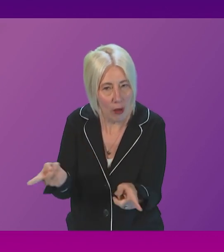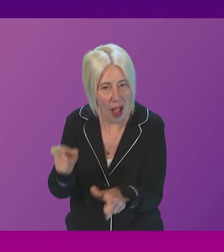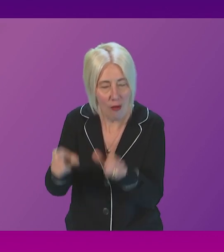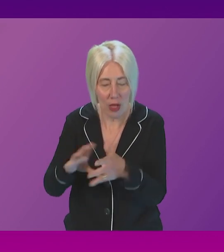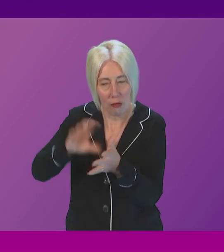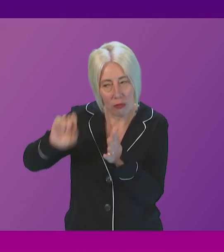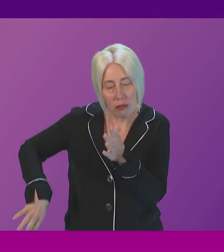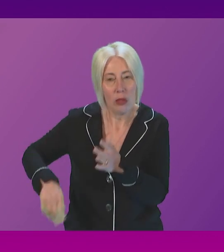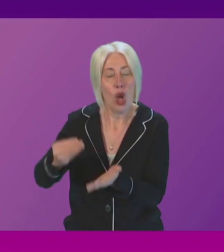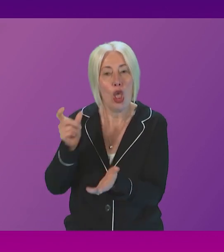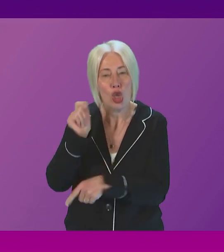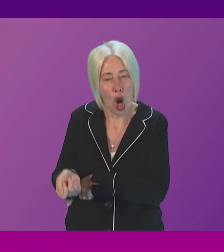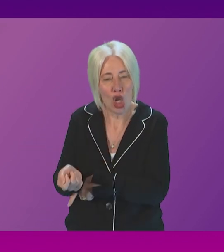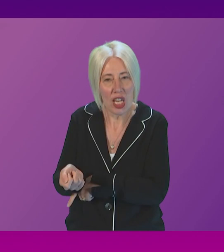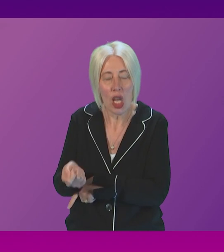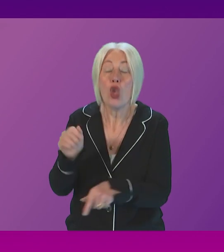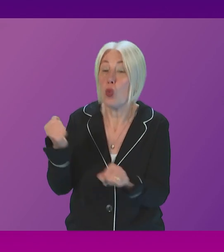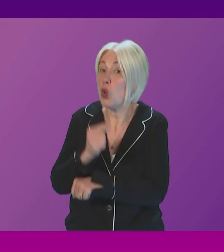charges. We are currently undertaking that work with the Convention of Scottish Local